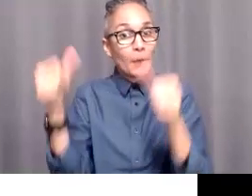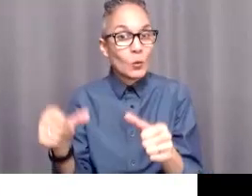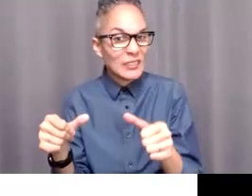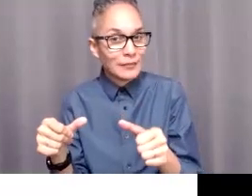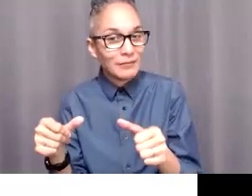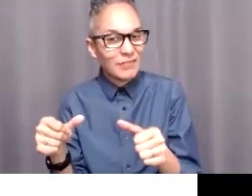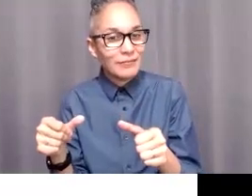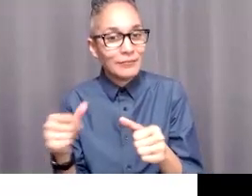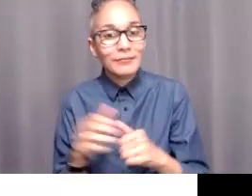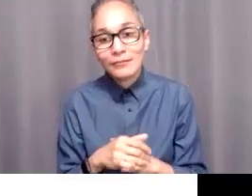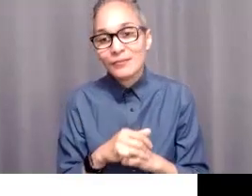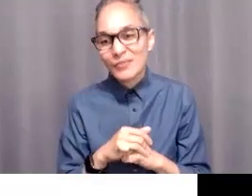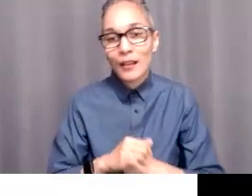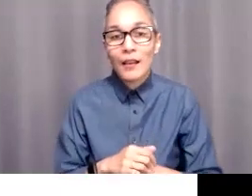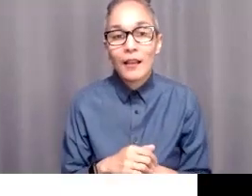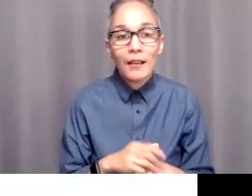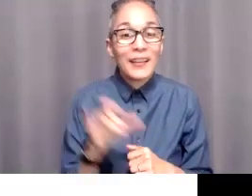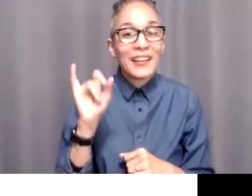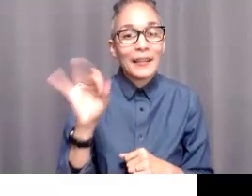if you give like a little mini lecture,